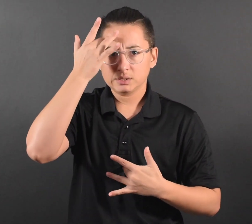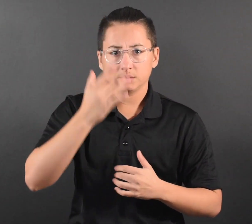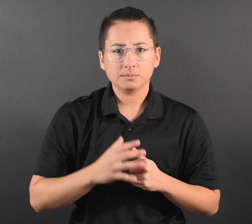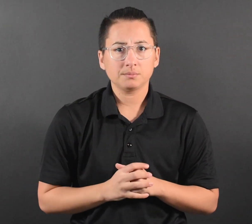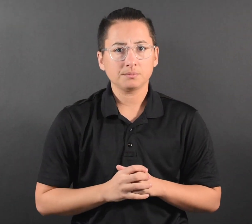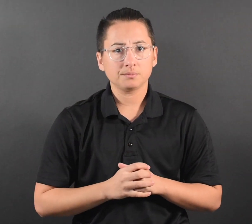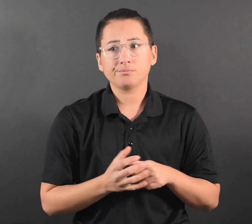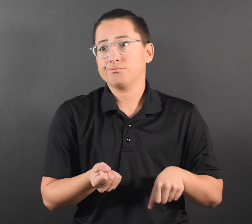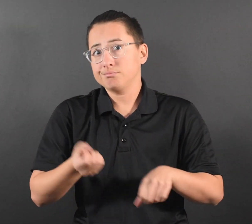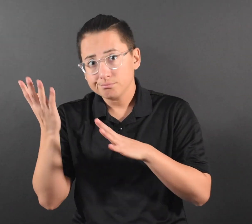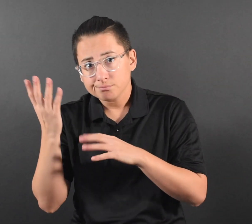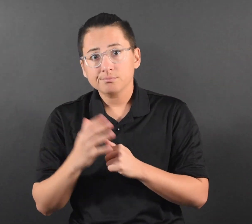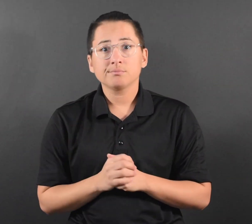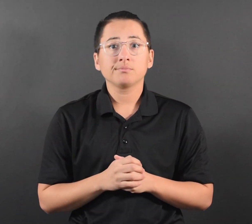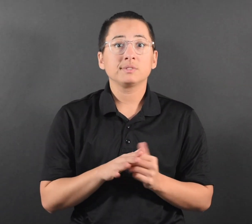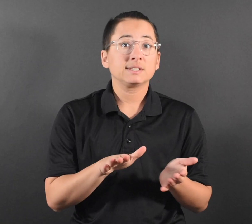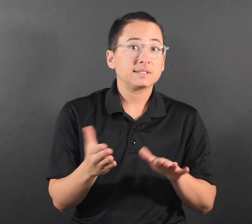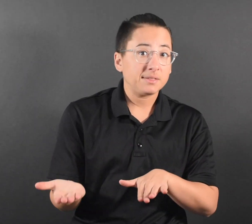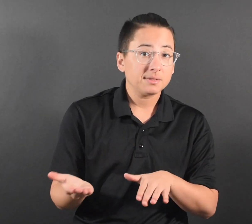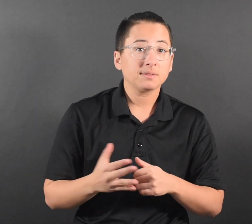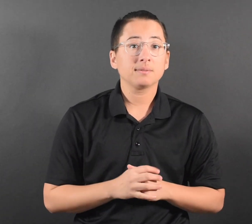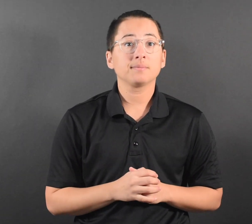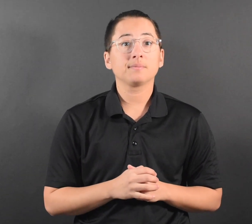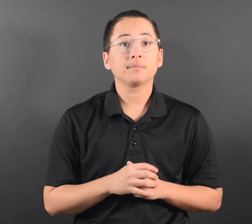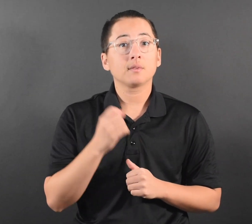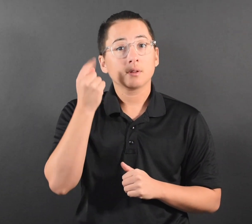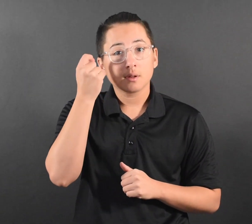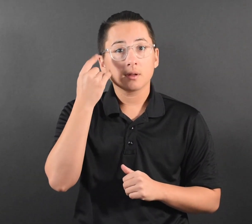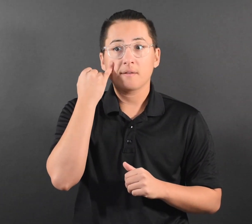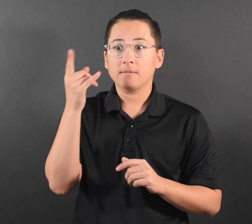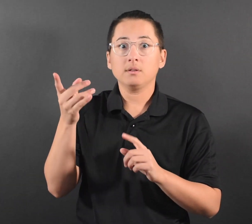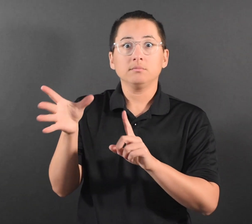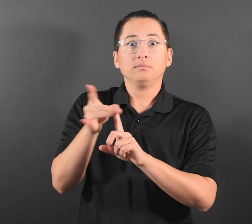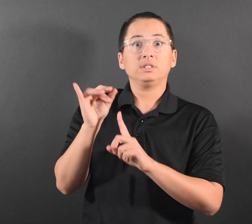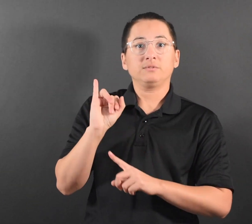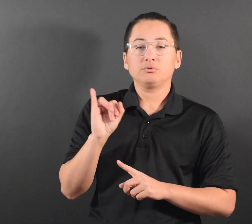vaccinated people against serious illness, hospitalization, or death